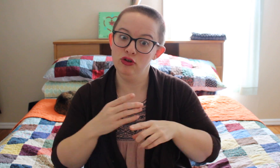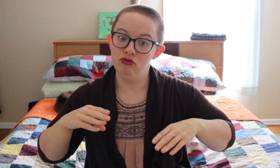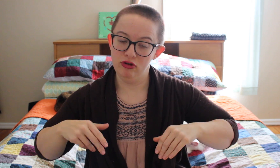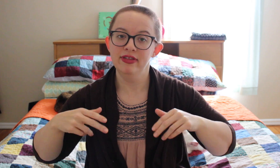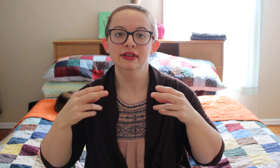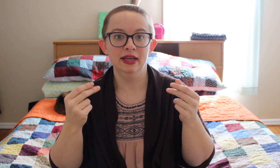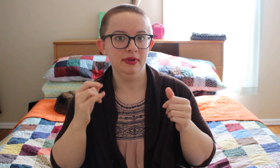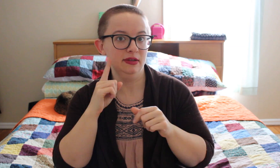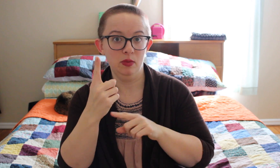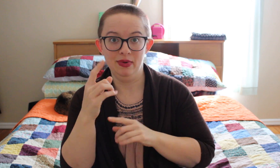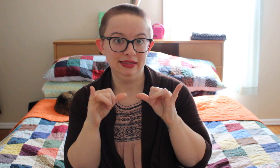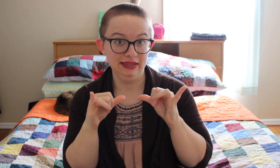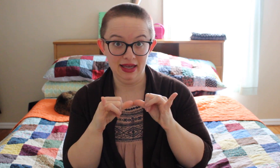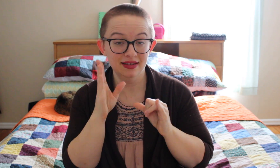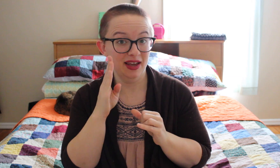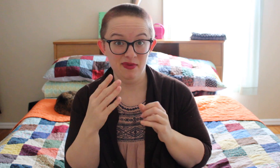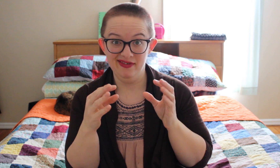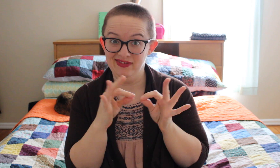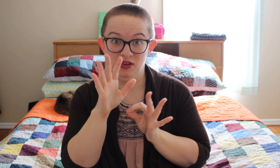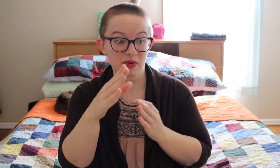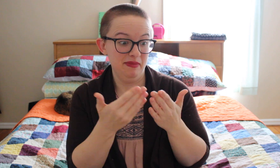we have a regular one size cloth diaper